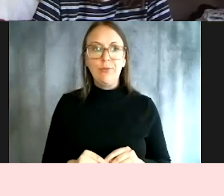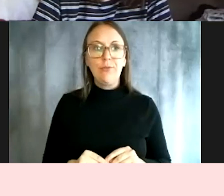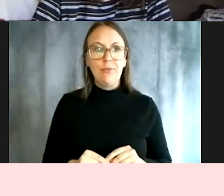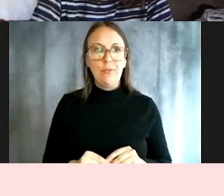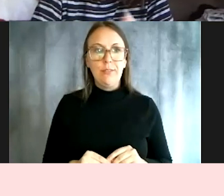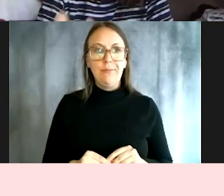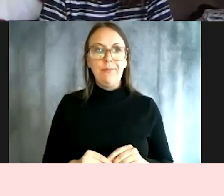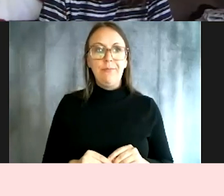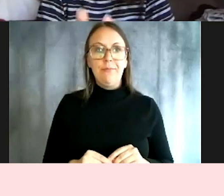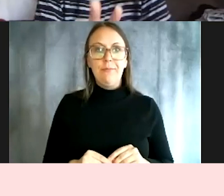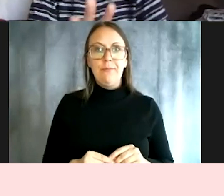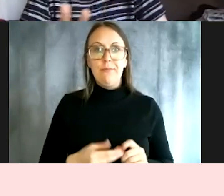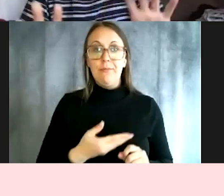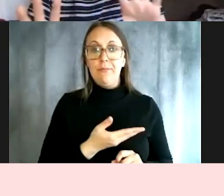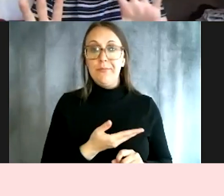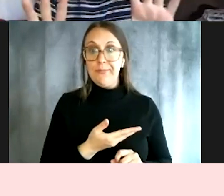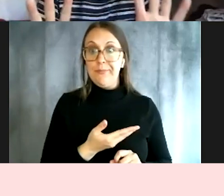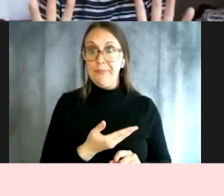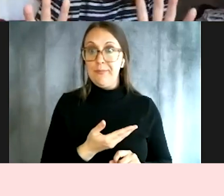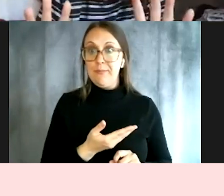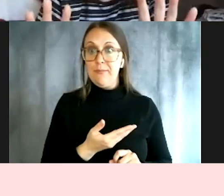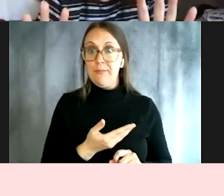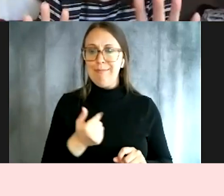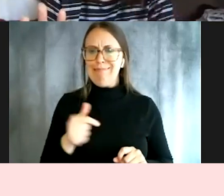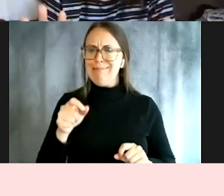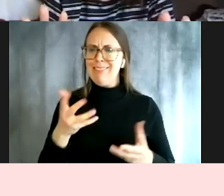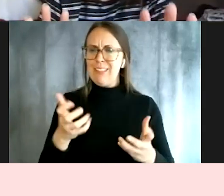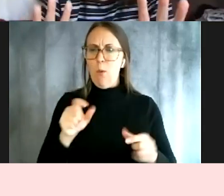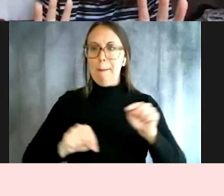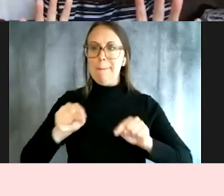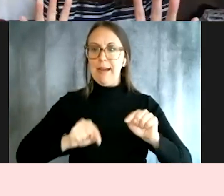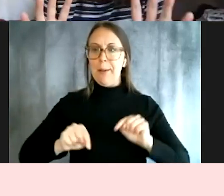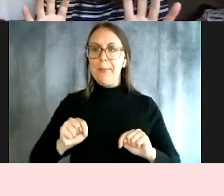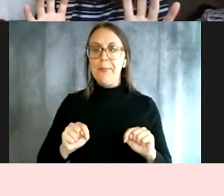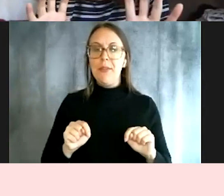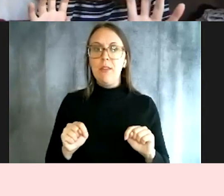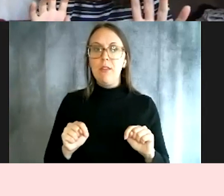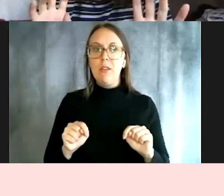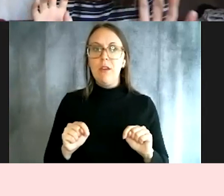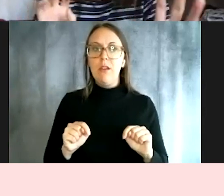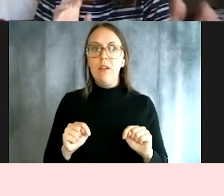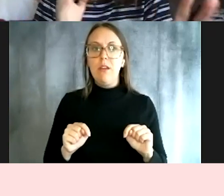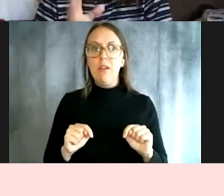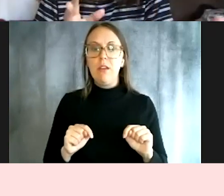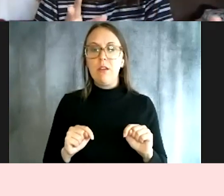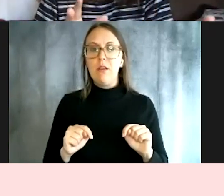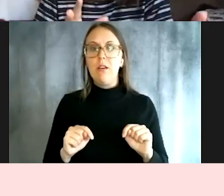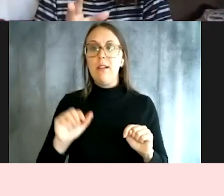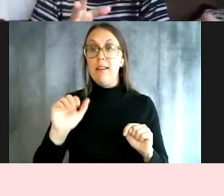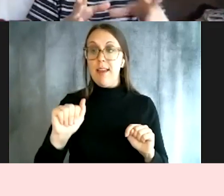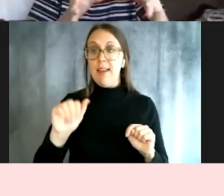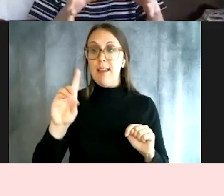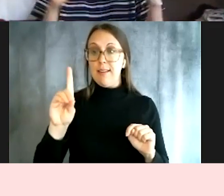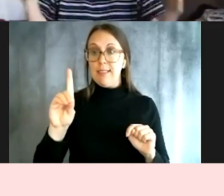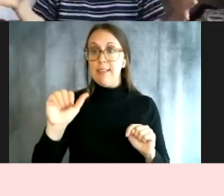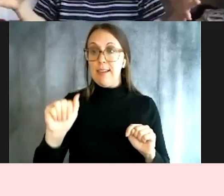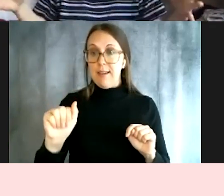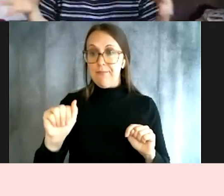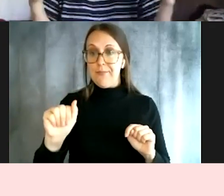um I have a- let me back up a tiny bit from this page, so the ADA is access for buildings